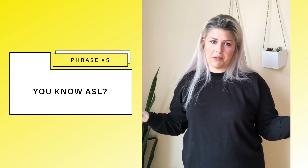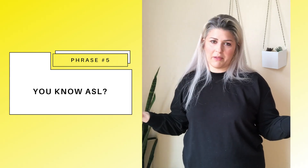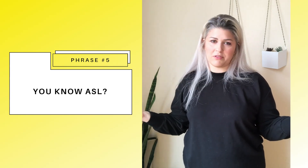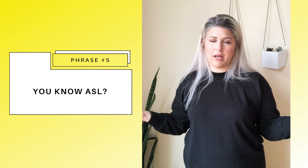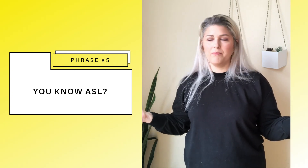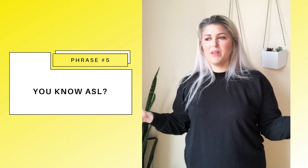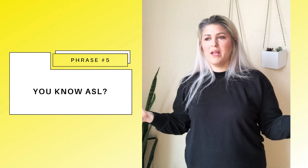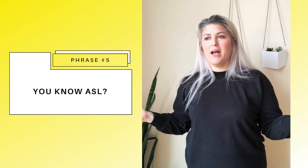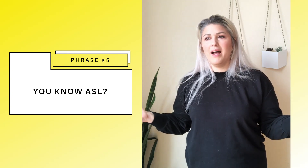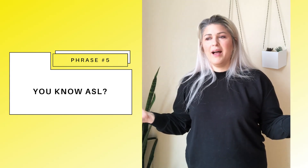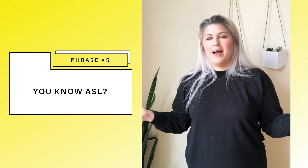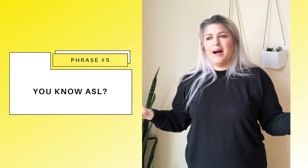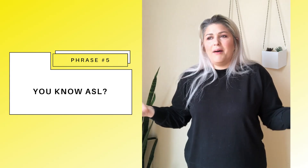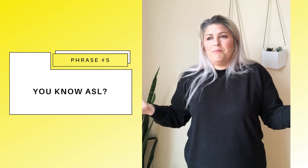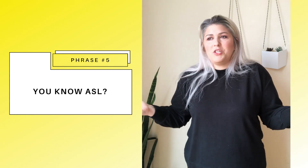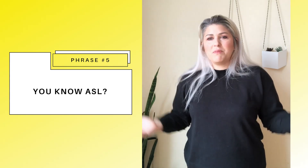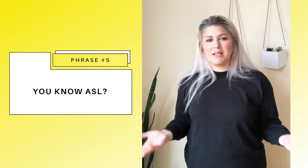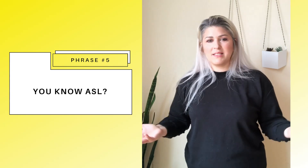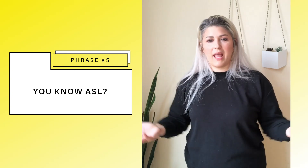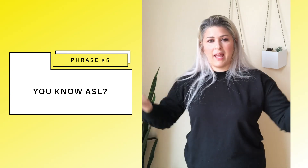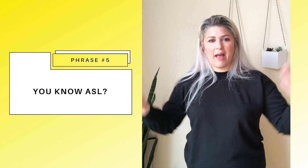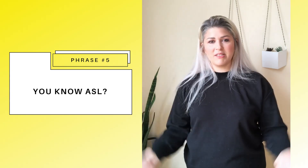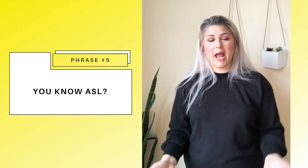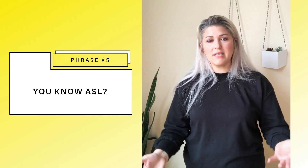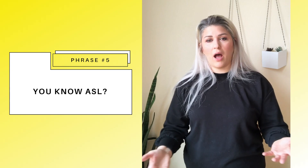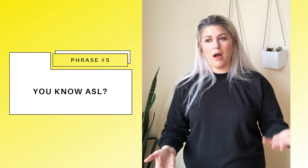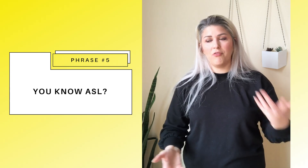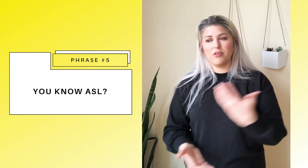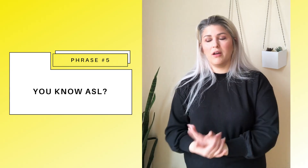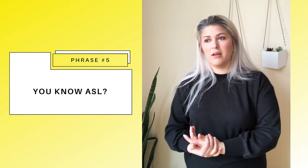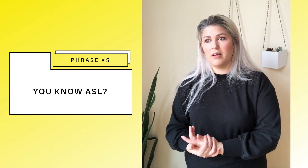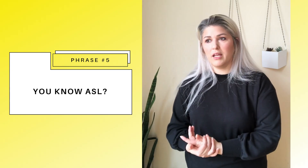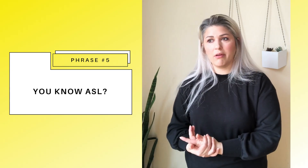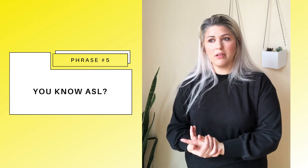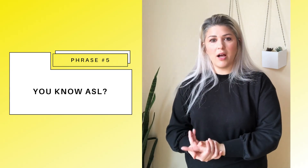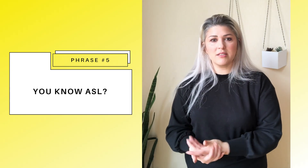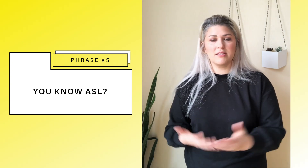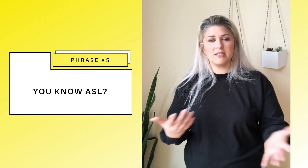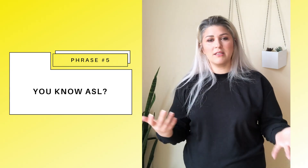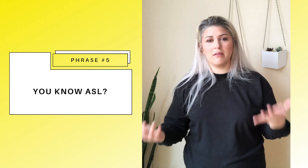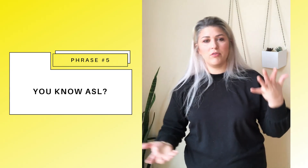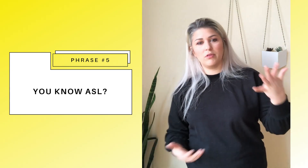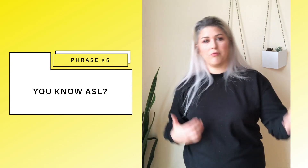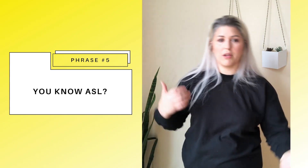public place. Right? Um, just because they have signs of hearing loss doesn't give you the free reign to